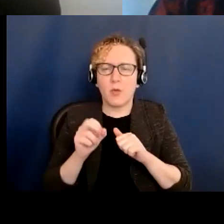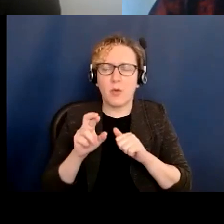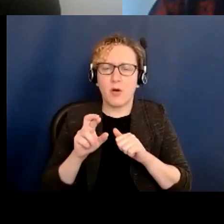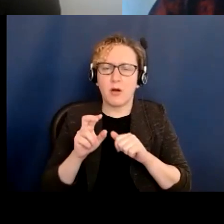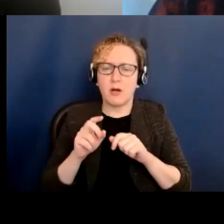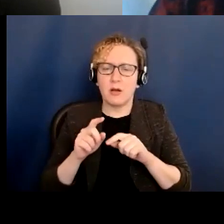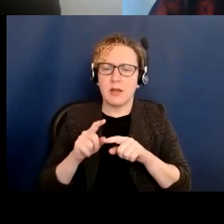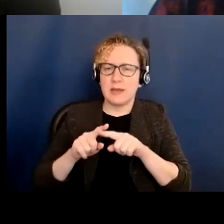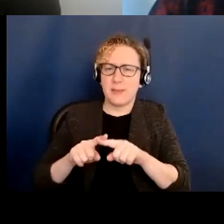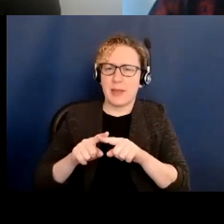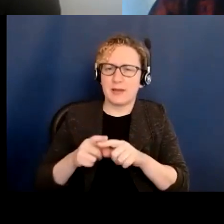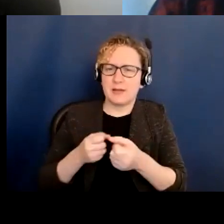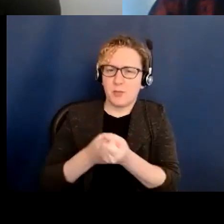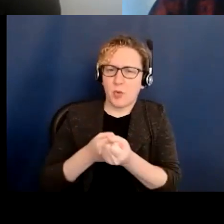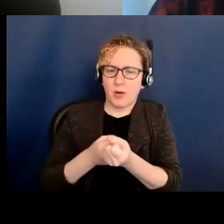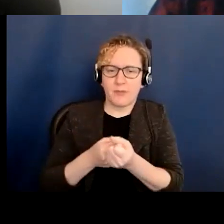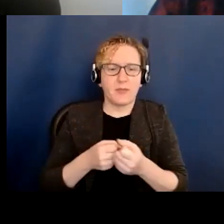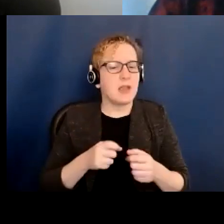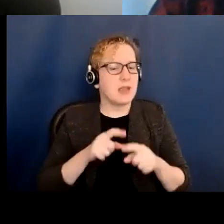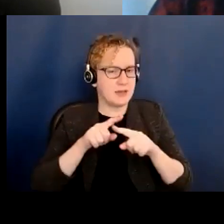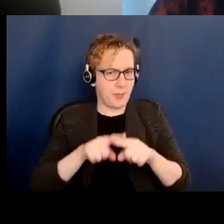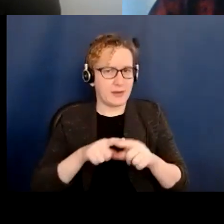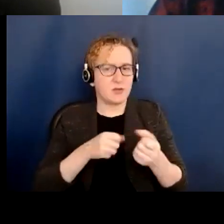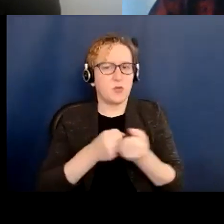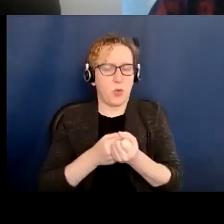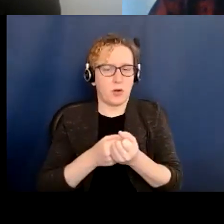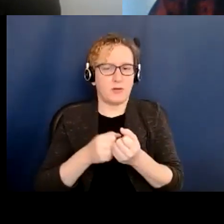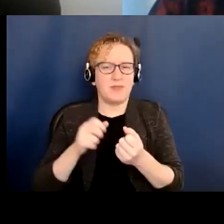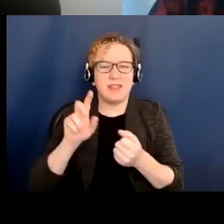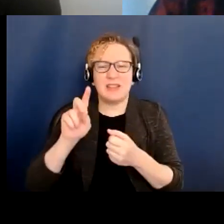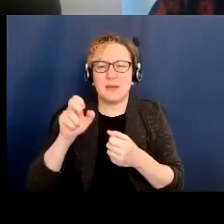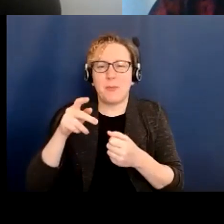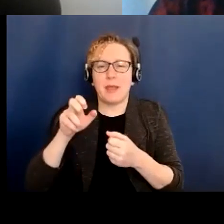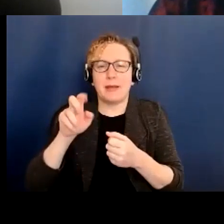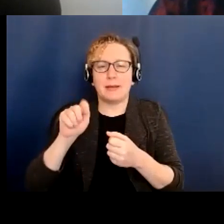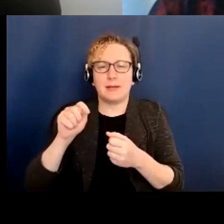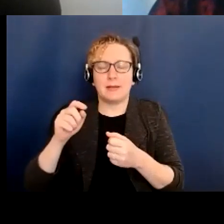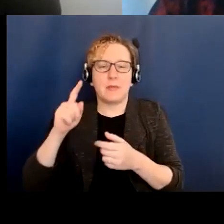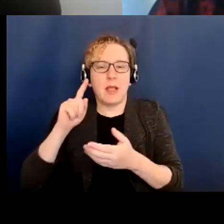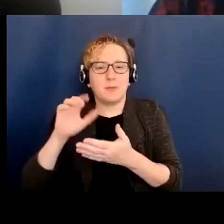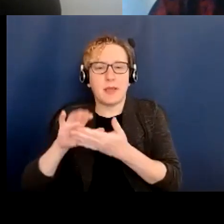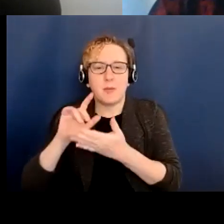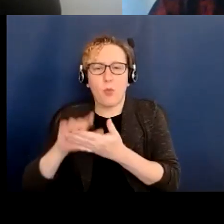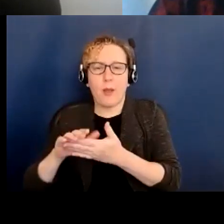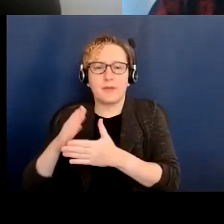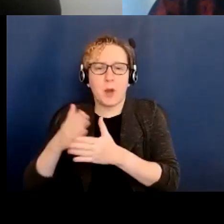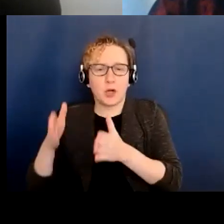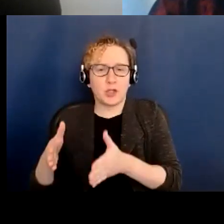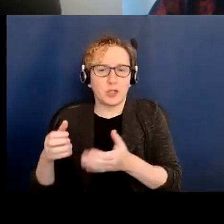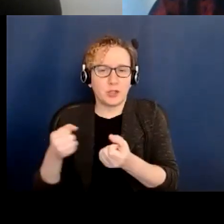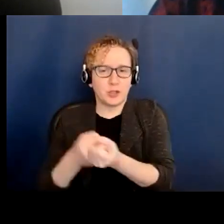It started off as a dependent type support and has been used for both spouses